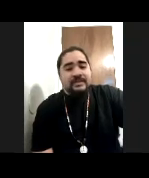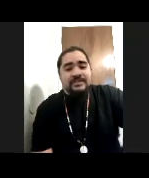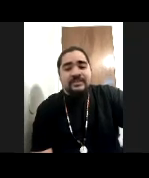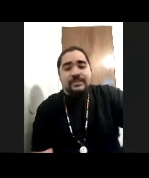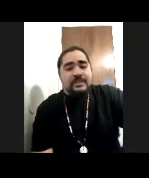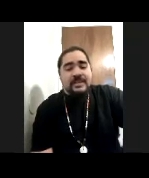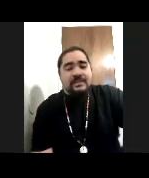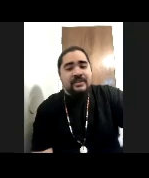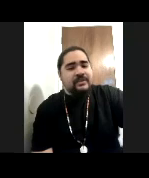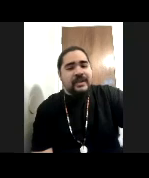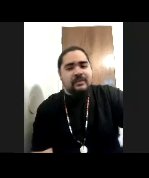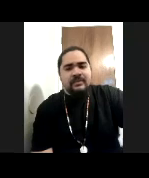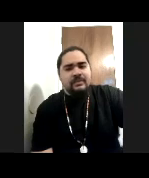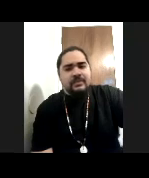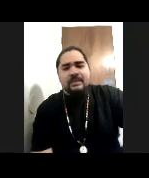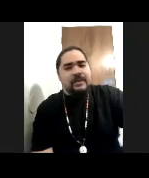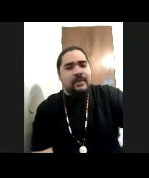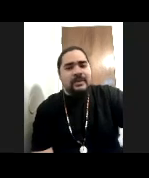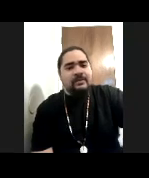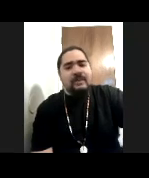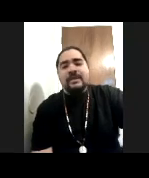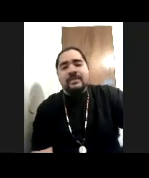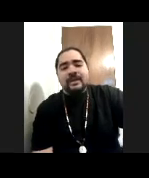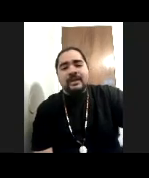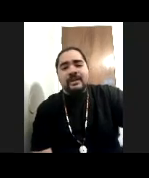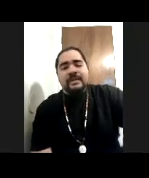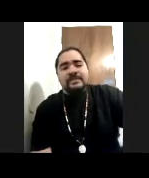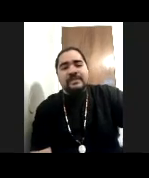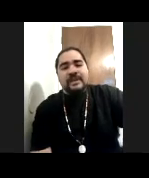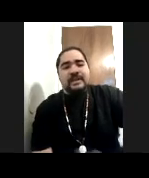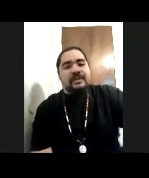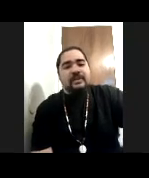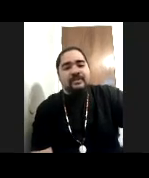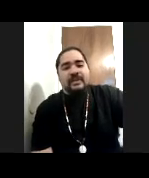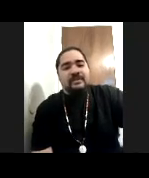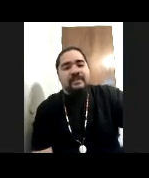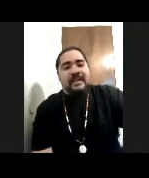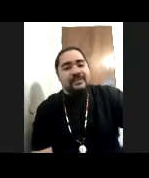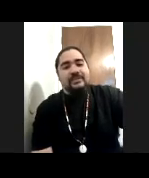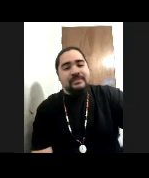You're just a stupid kid, you know, like, you need to be quiet. You don't know anything because you're not an adult. You're not like as old as me.